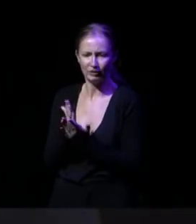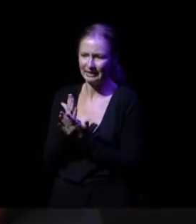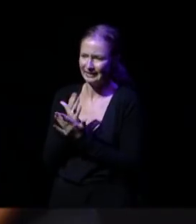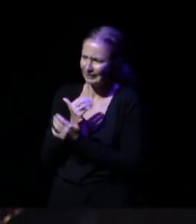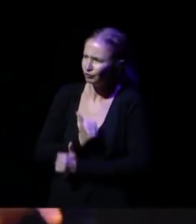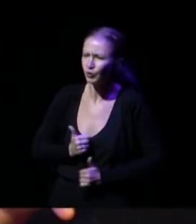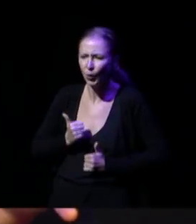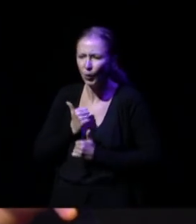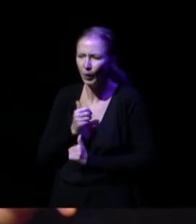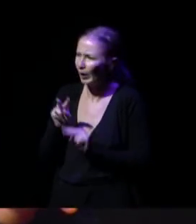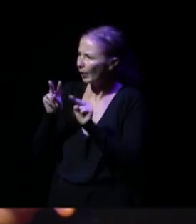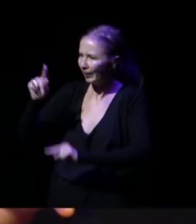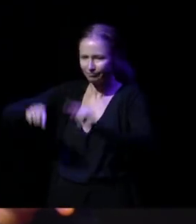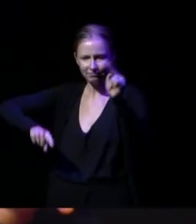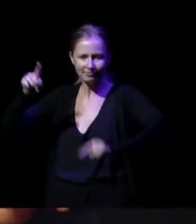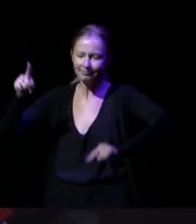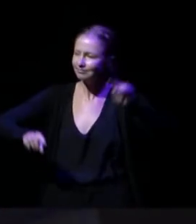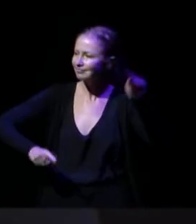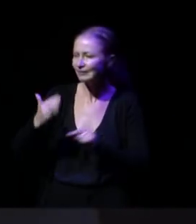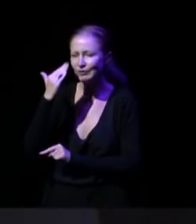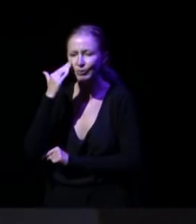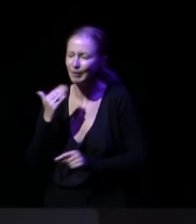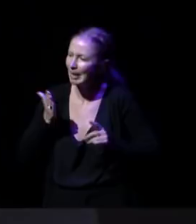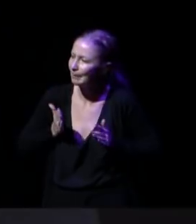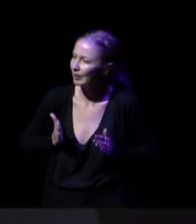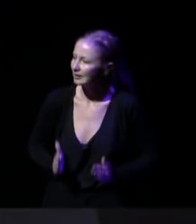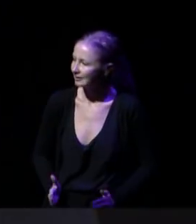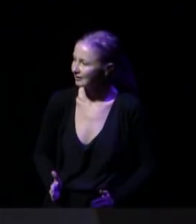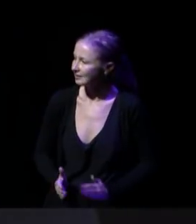at the great variety of women's bodies and feel, you know,